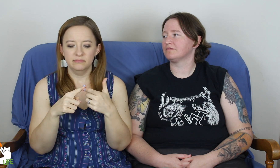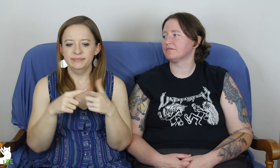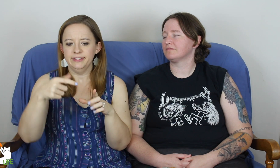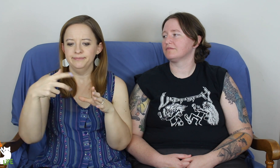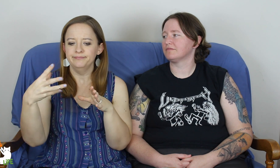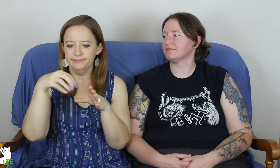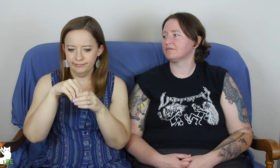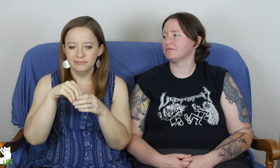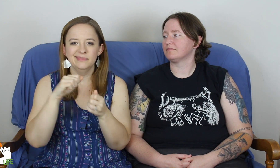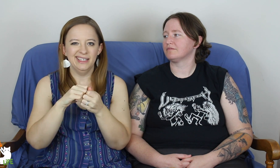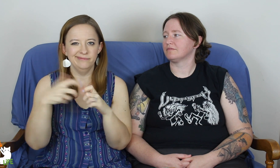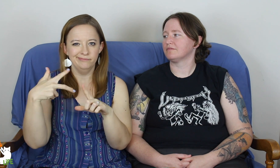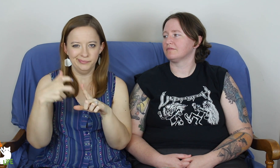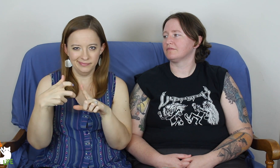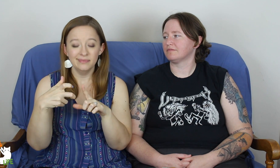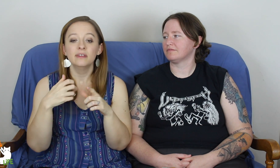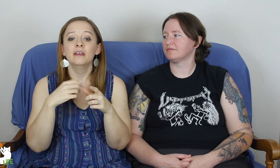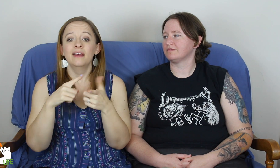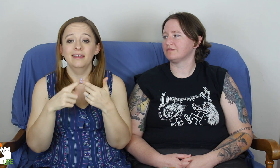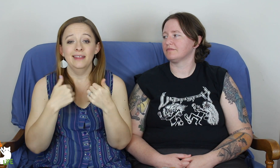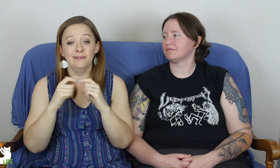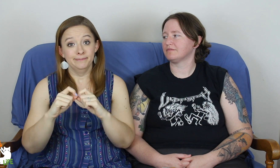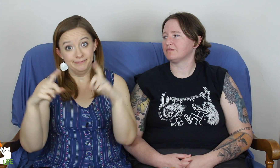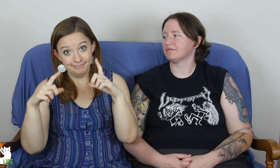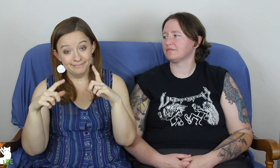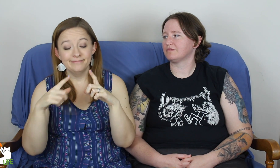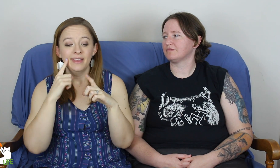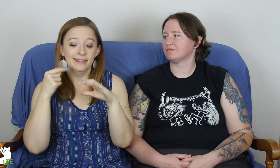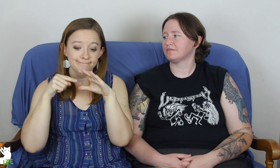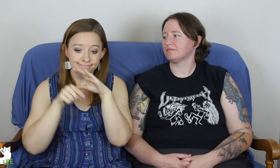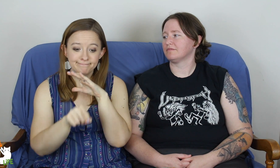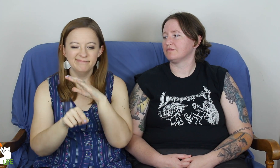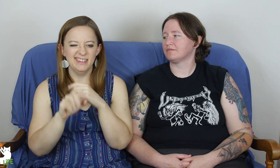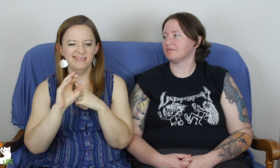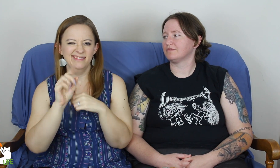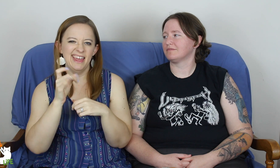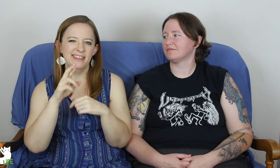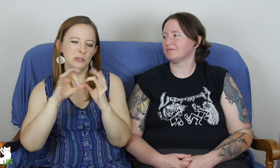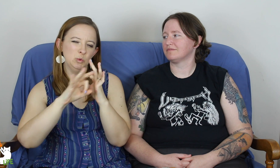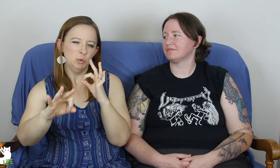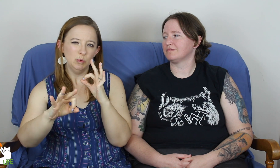Then they put it into a syringe. Then like I said, they have to put a speculum in and a catheter,